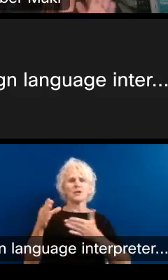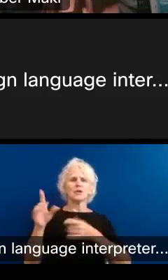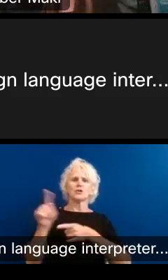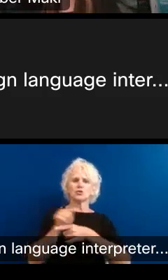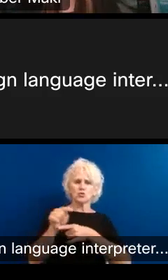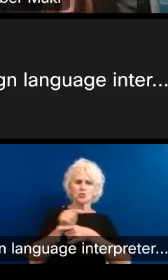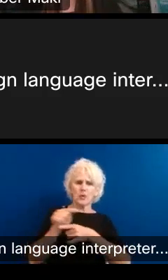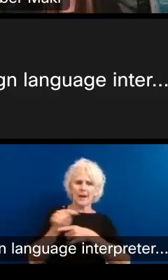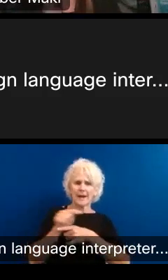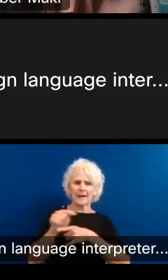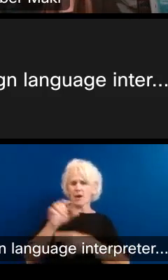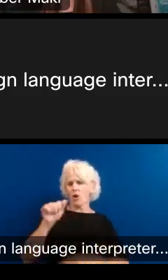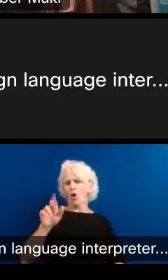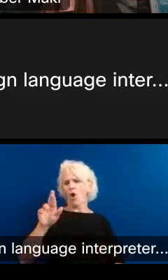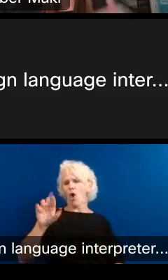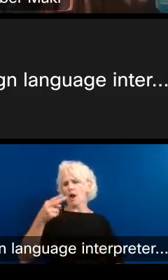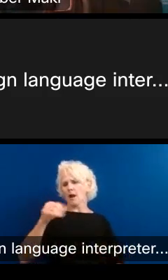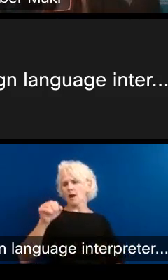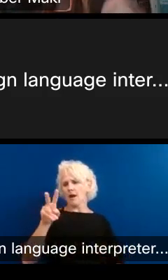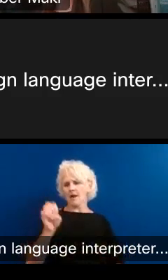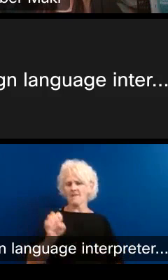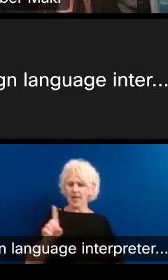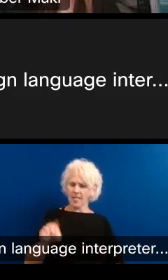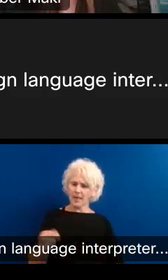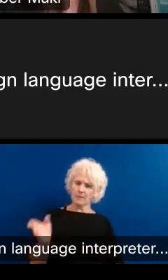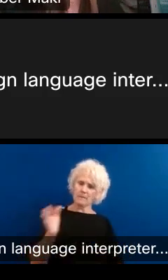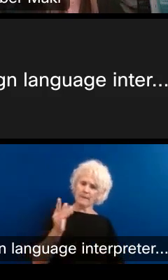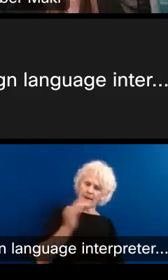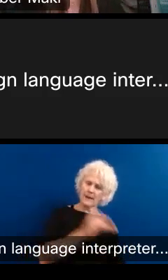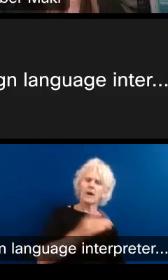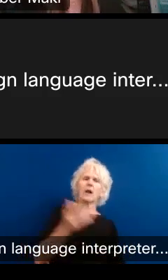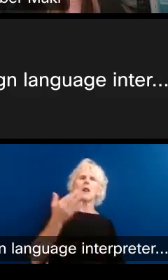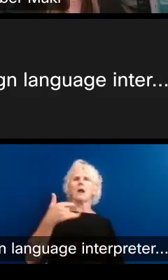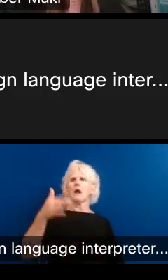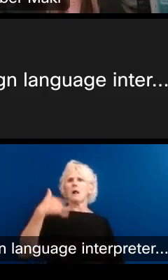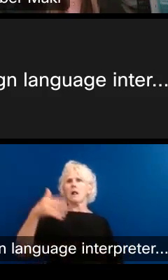there's a link there so you can go back, peruse through all the past trainings, check out the